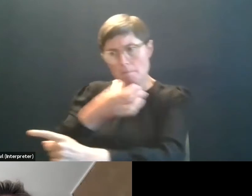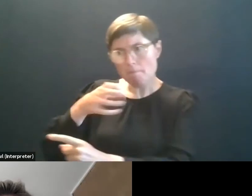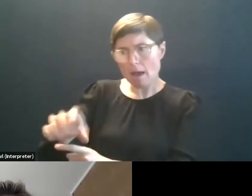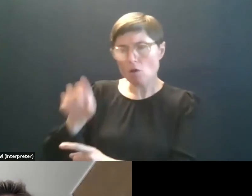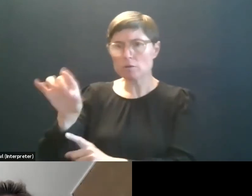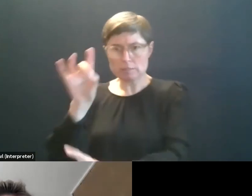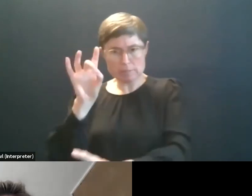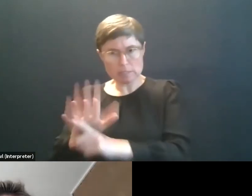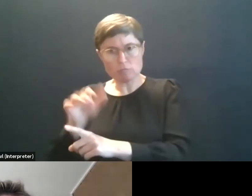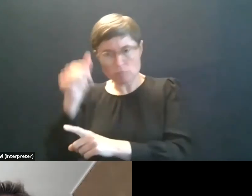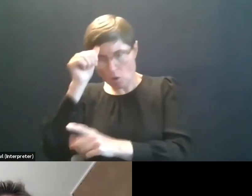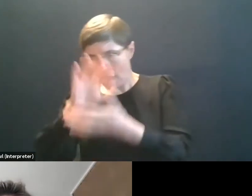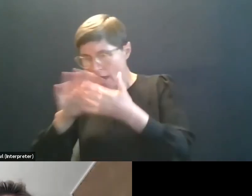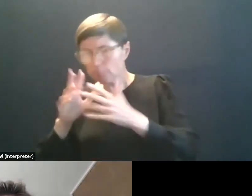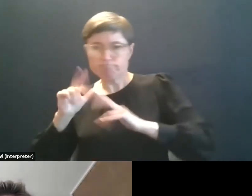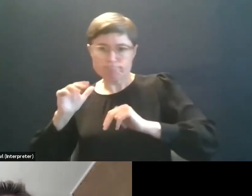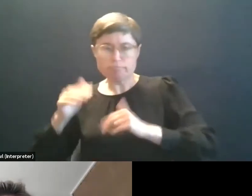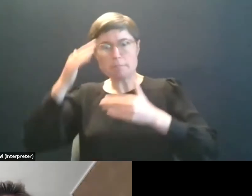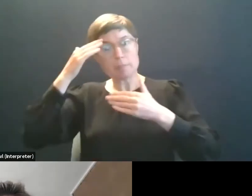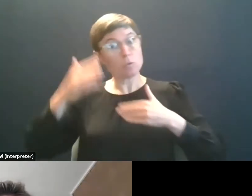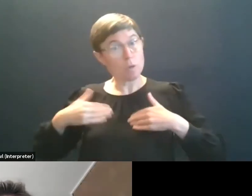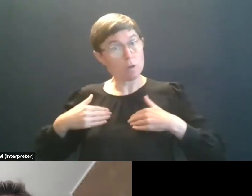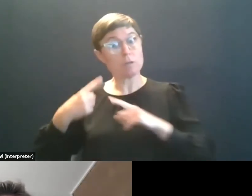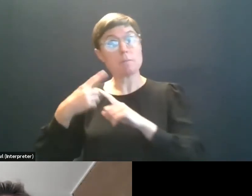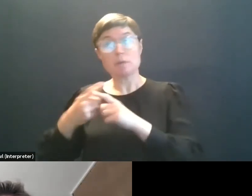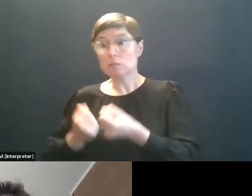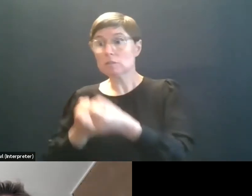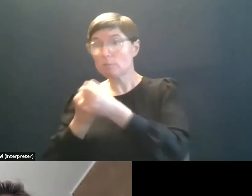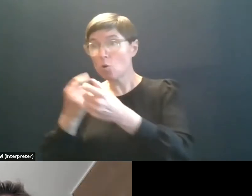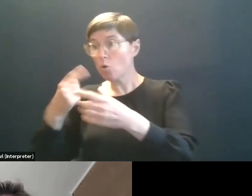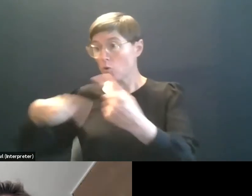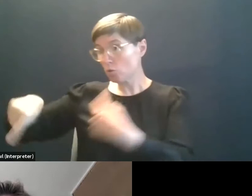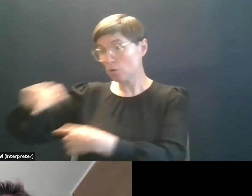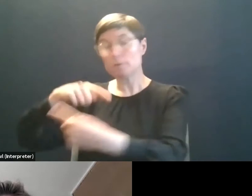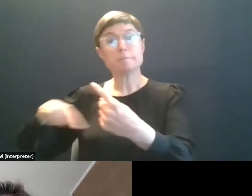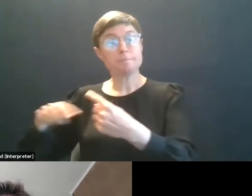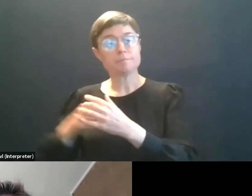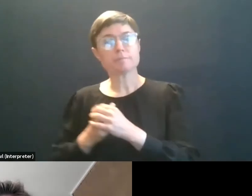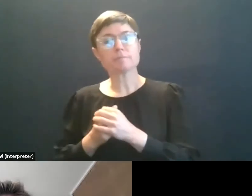mental health and to support those around them. We are assisting with the development